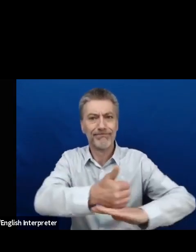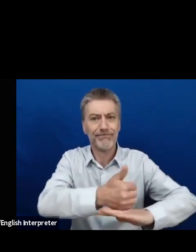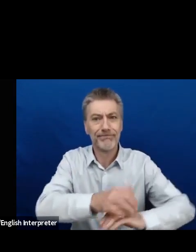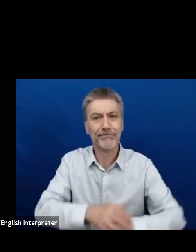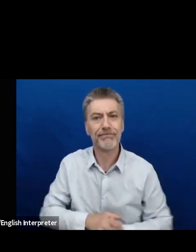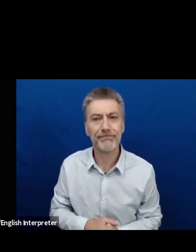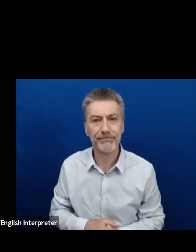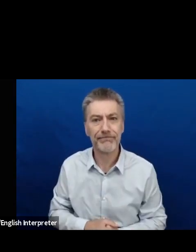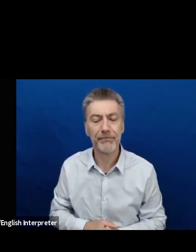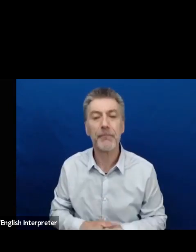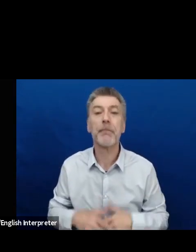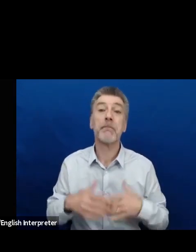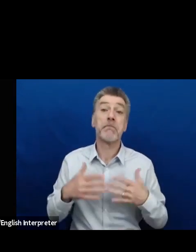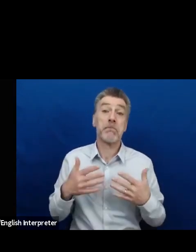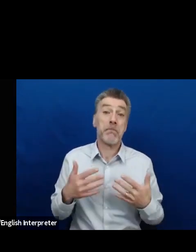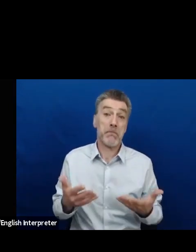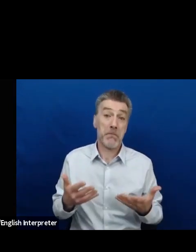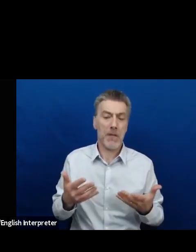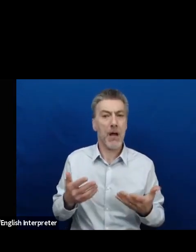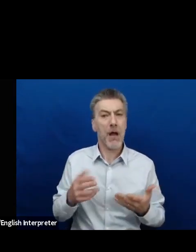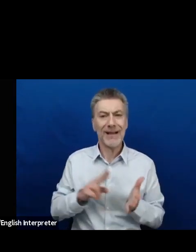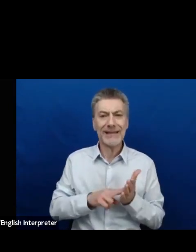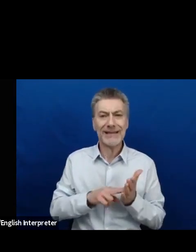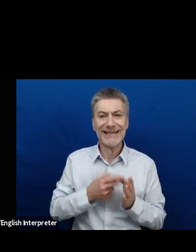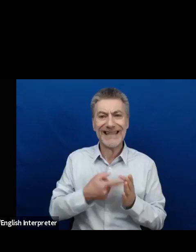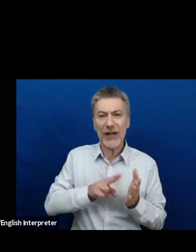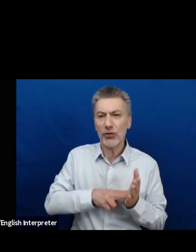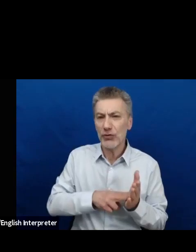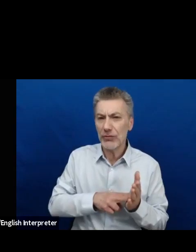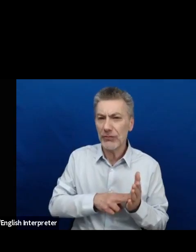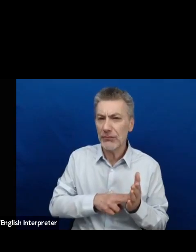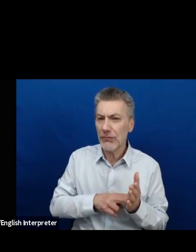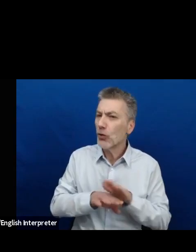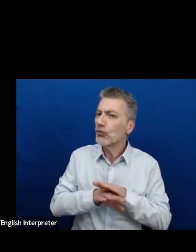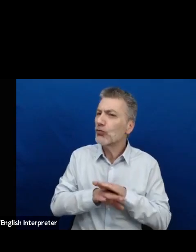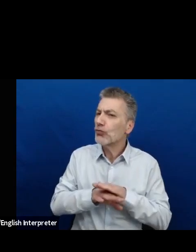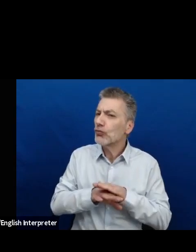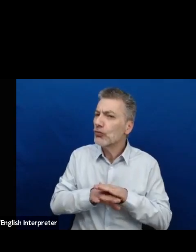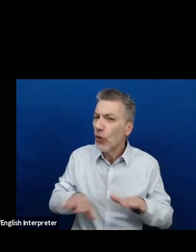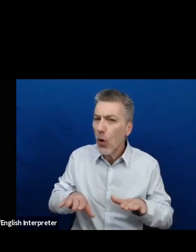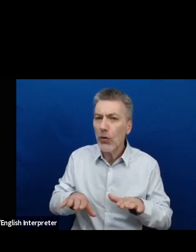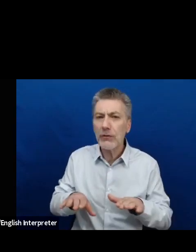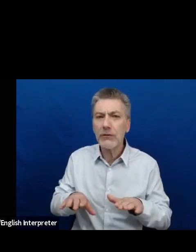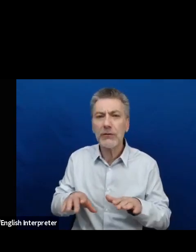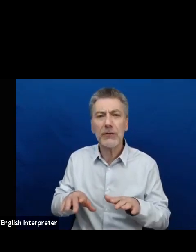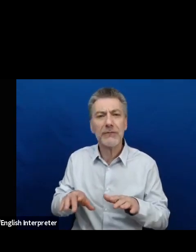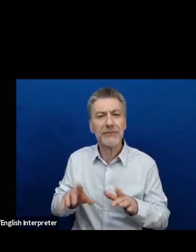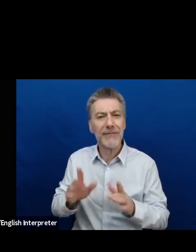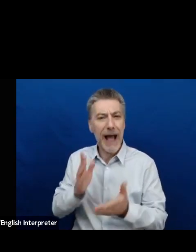not be significant for those states that have colonised